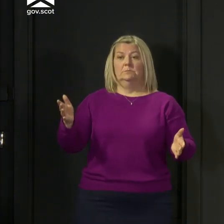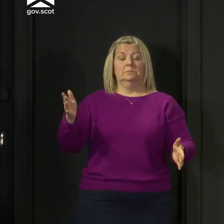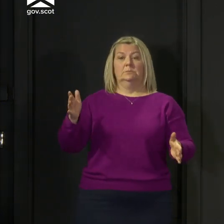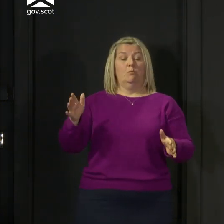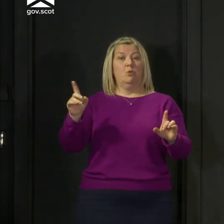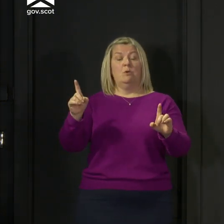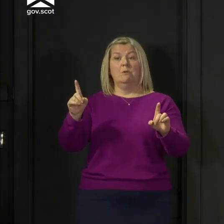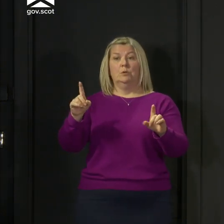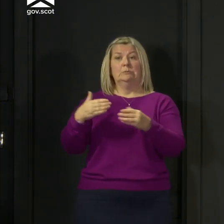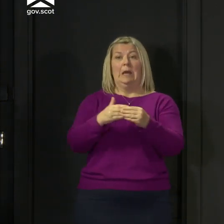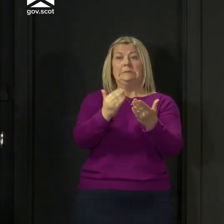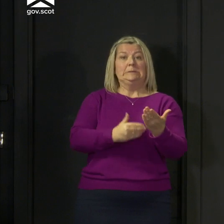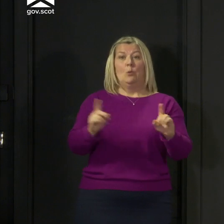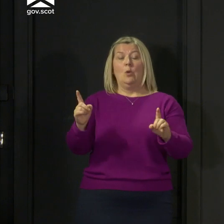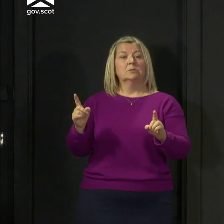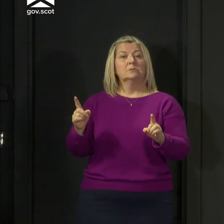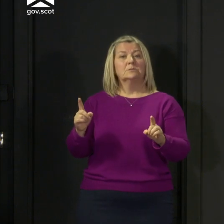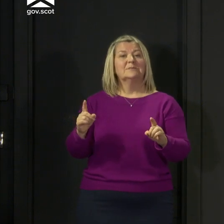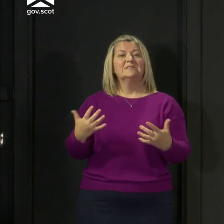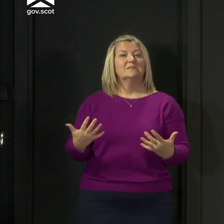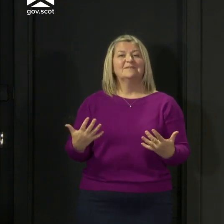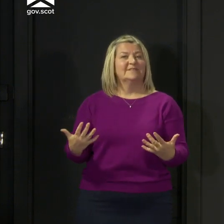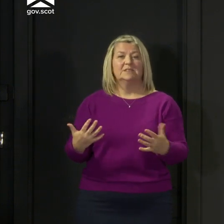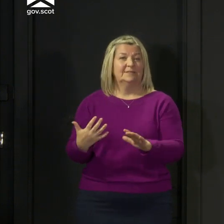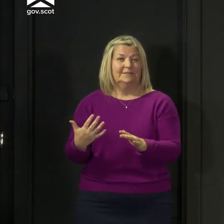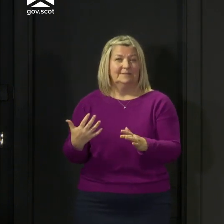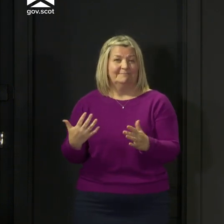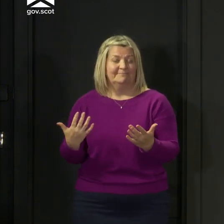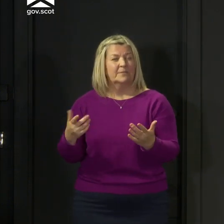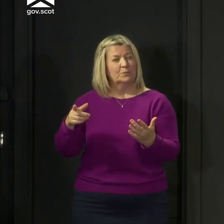has been published. We've got to do these things the right way round if we are to build